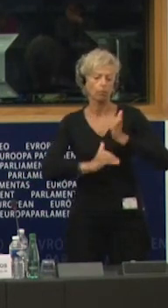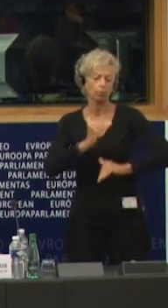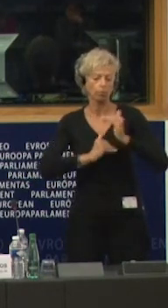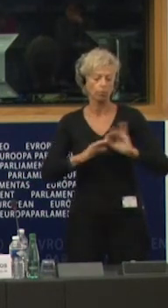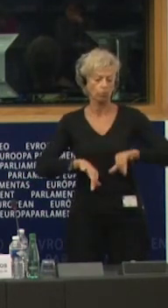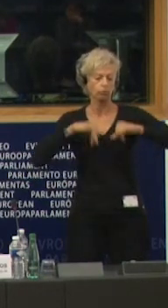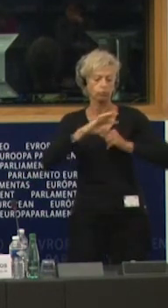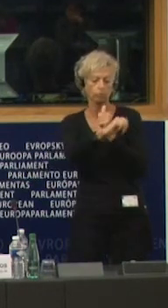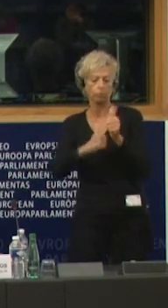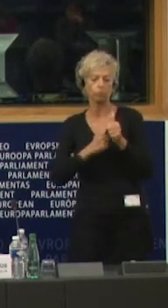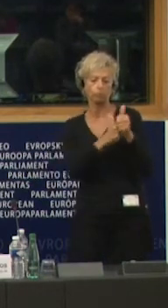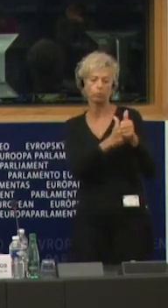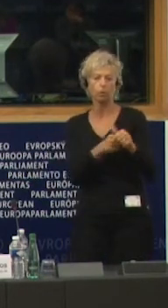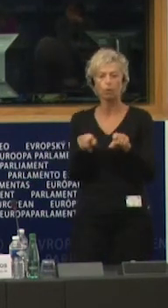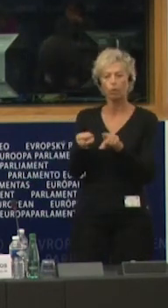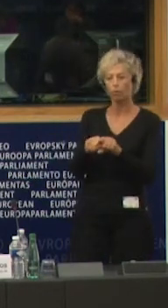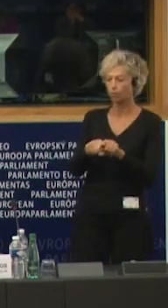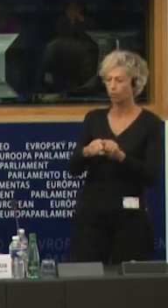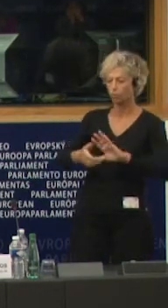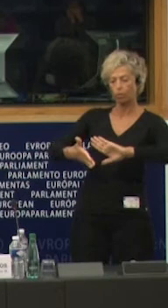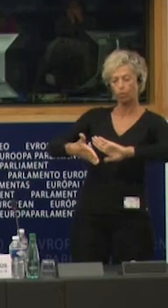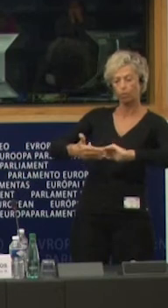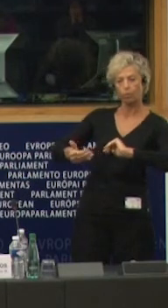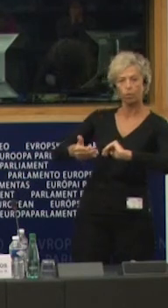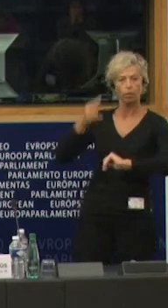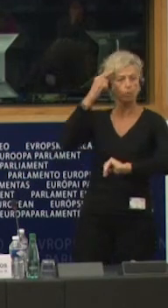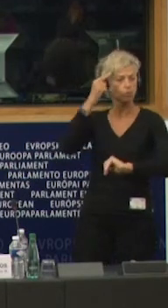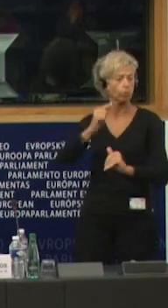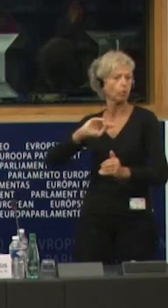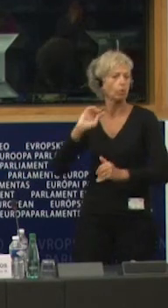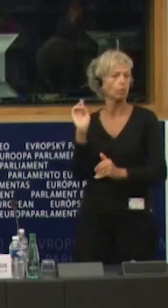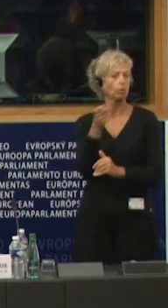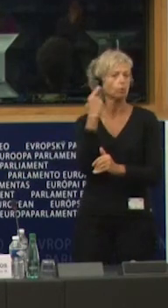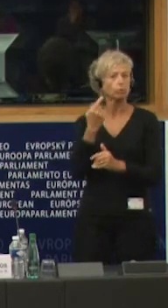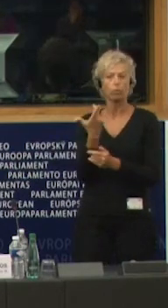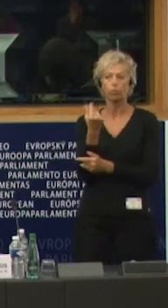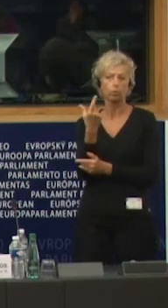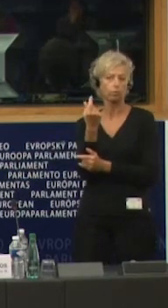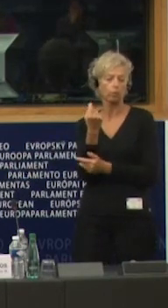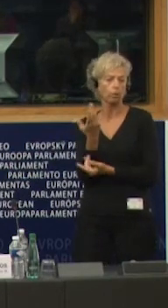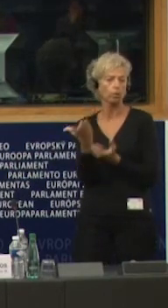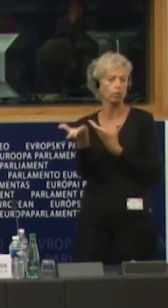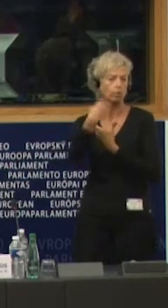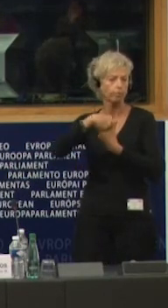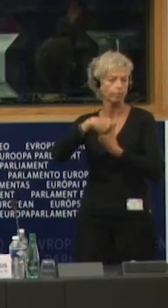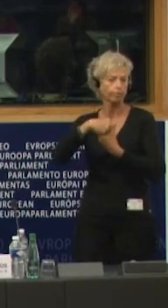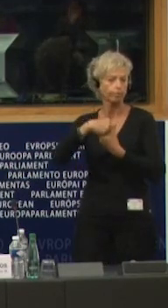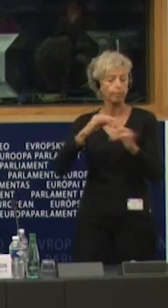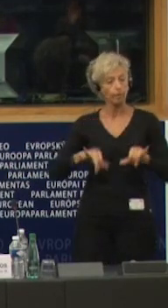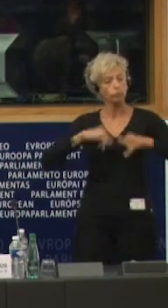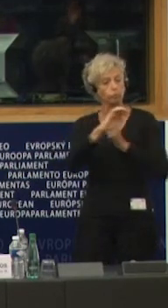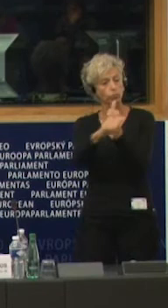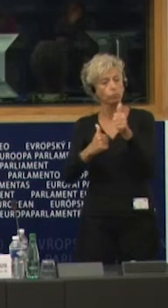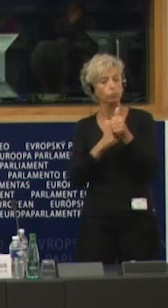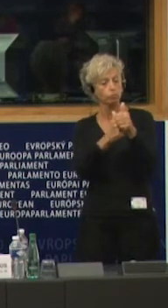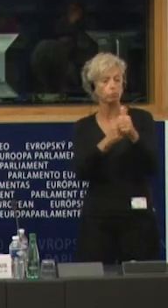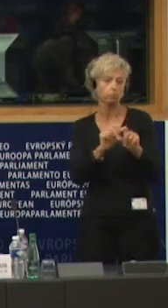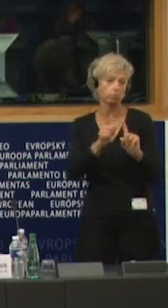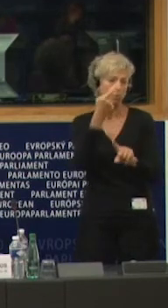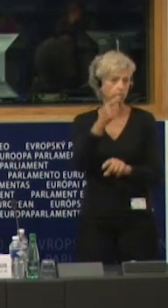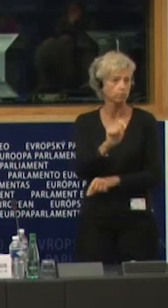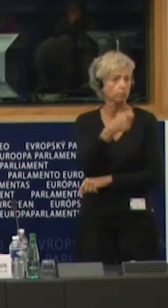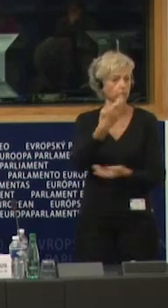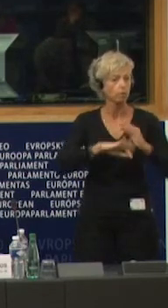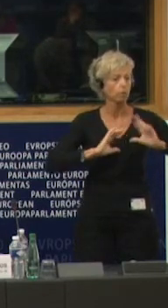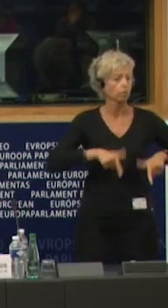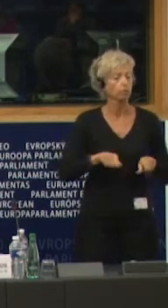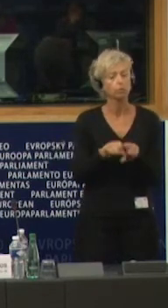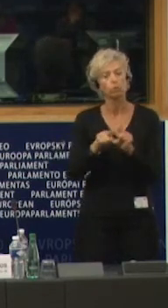We tried to ensure we have an effective network at national level as well. The purpose of youth coaching